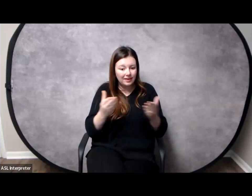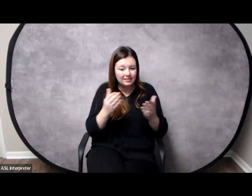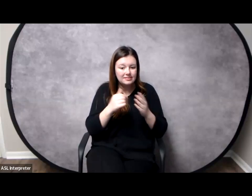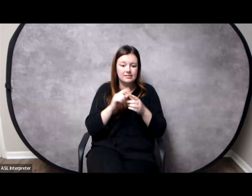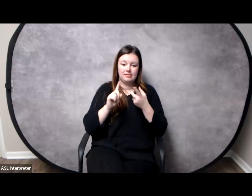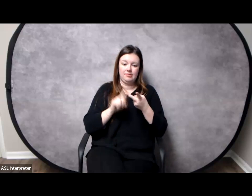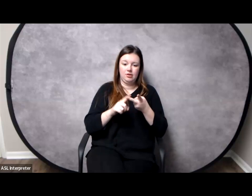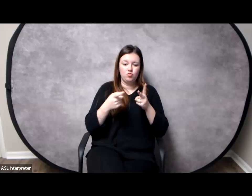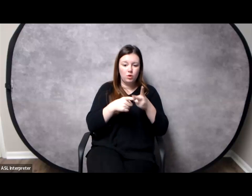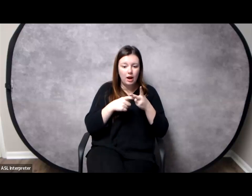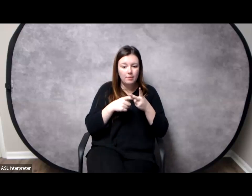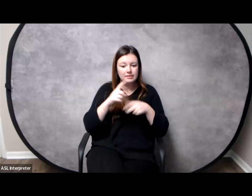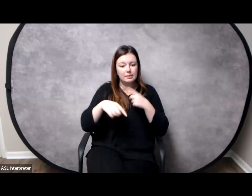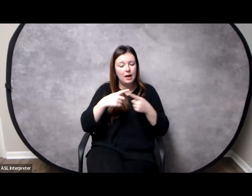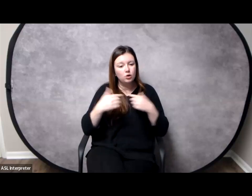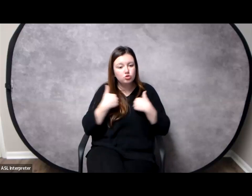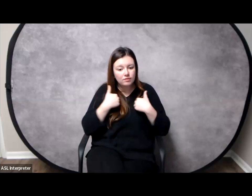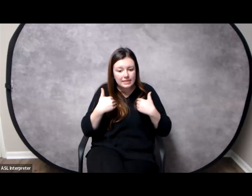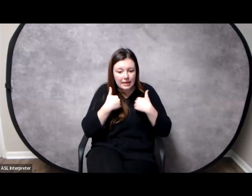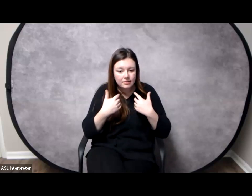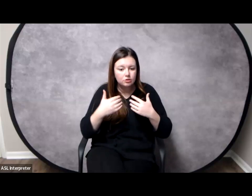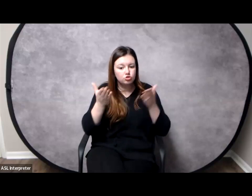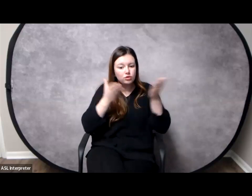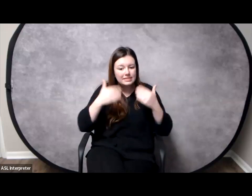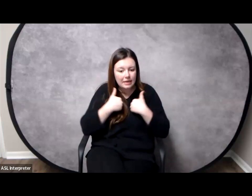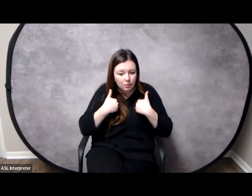devices and the requirements around communications.